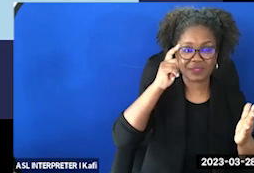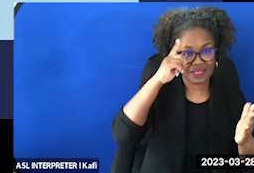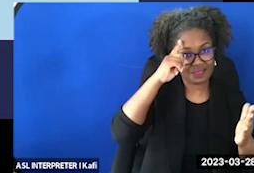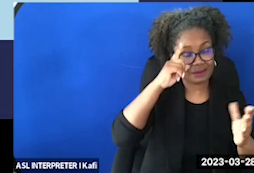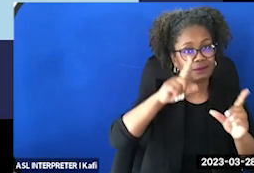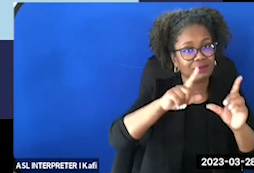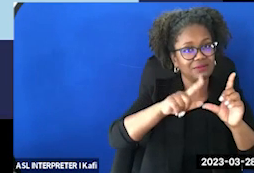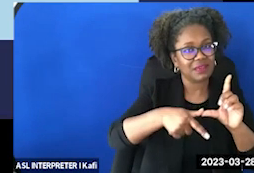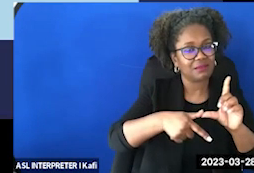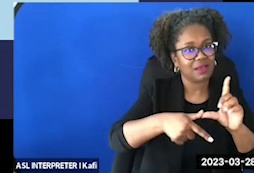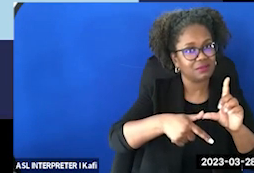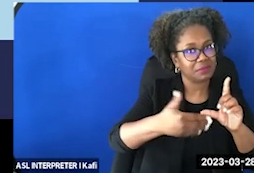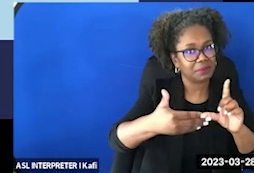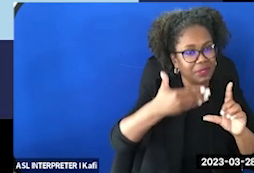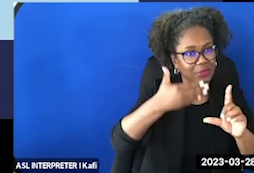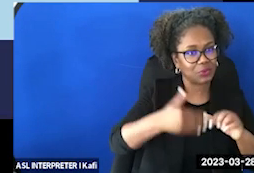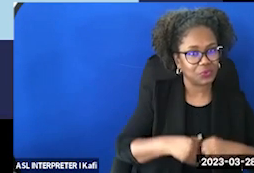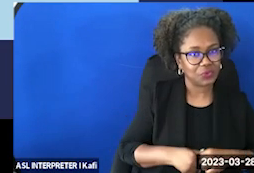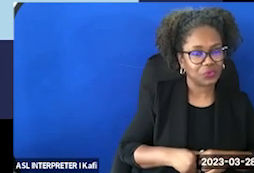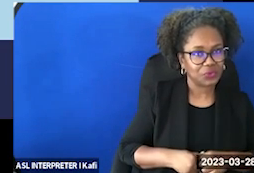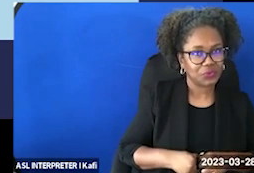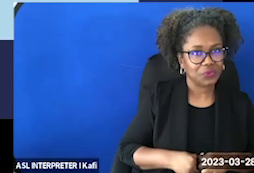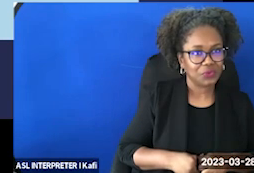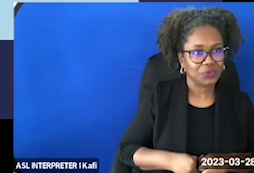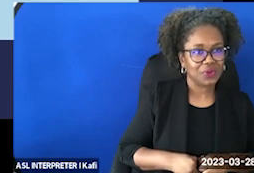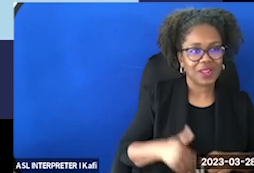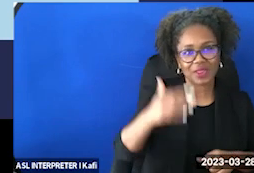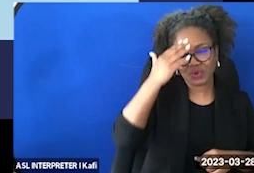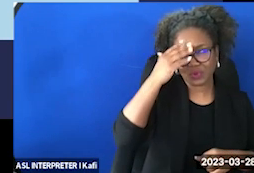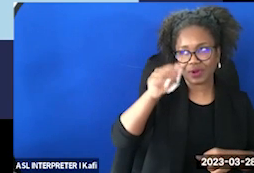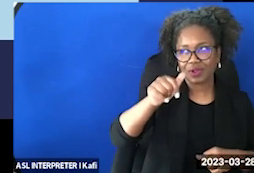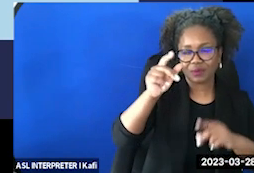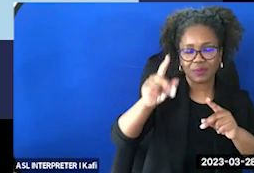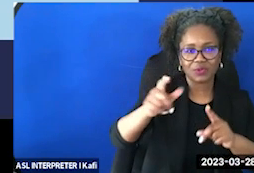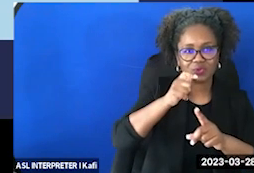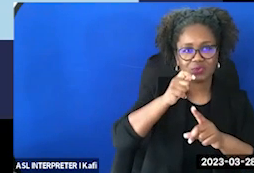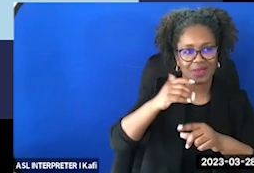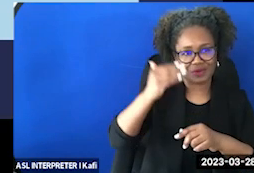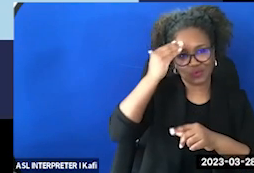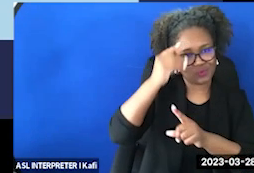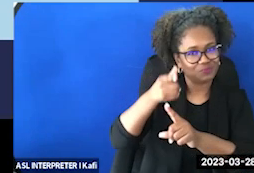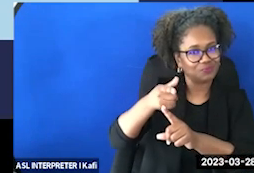Debbie Stine, Science & Technology Policy Academy: West University is a postdoc. She's Debbie Stine, Science & Technology Policy Academy: plan to apply for it. I know she talked quite a bit to Dan Dan Barry, and maybe